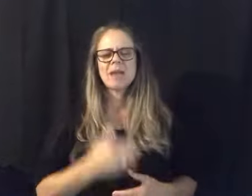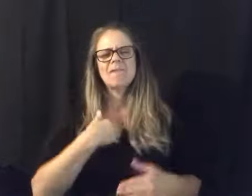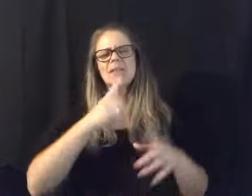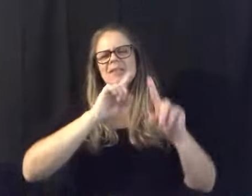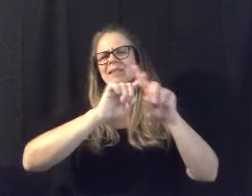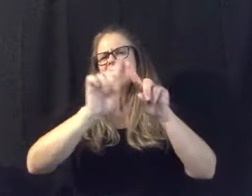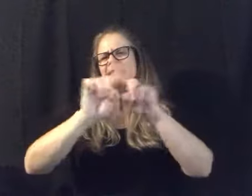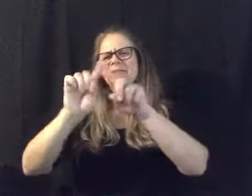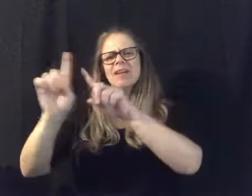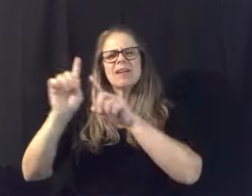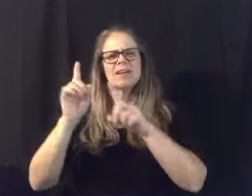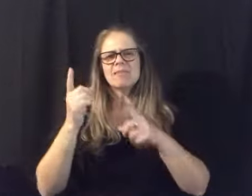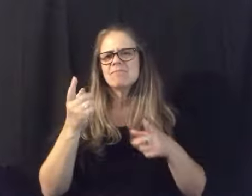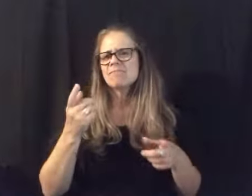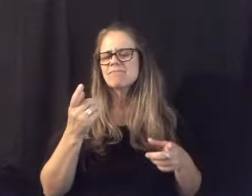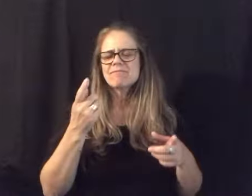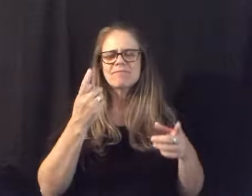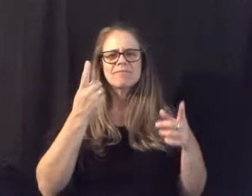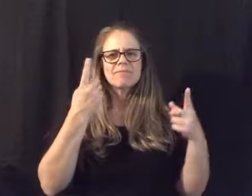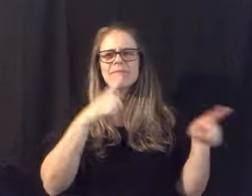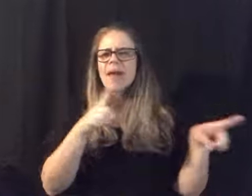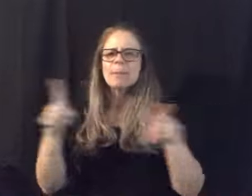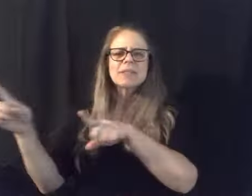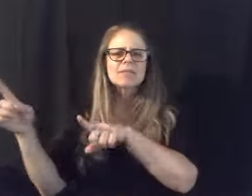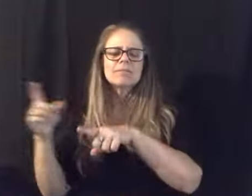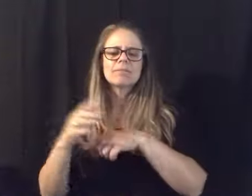A CDI can be used in different settings.